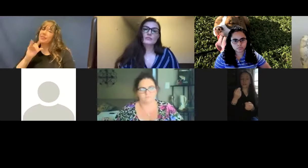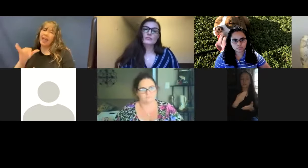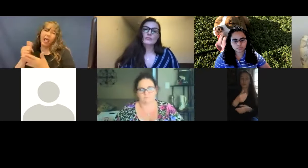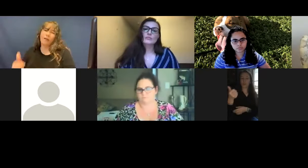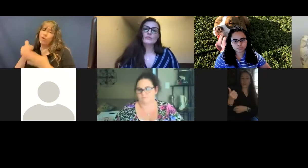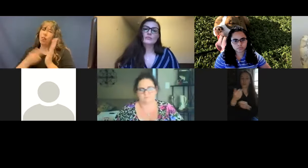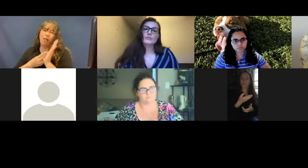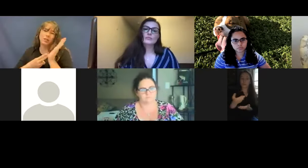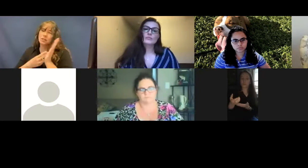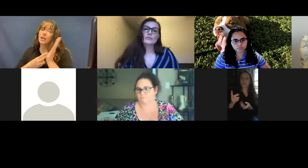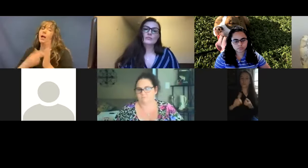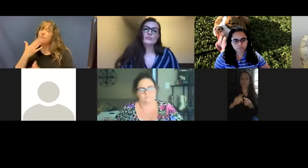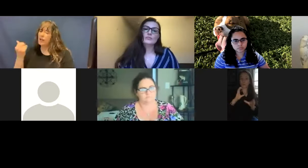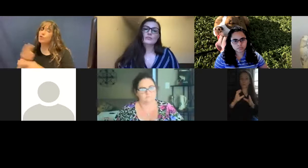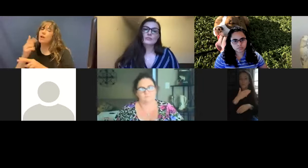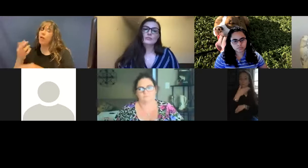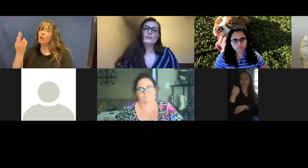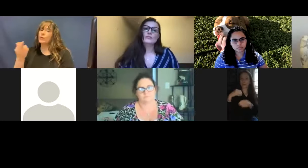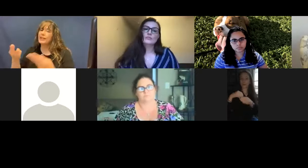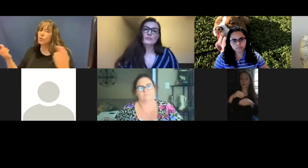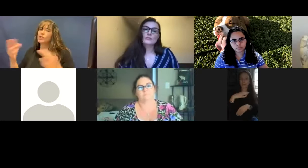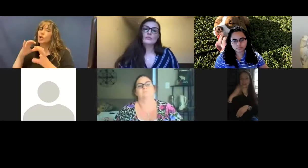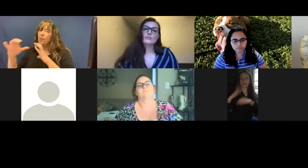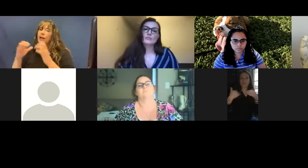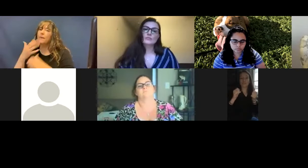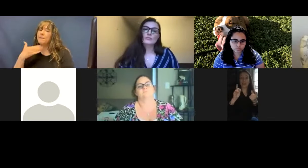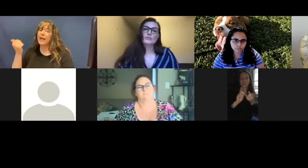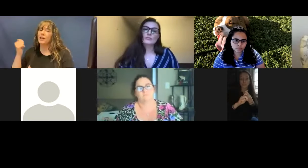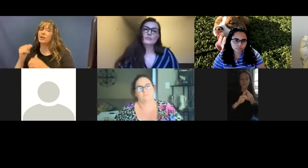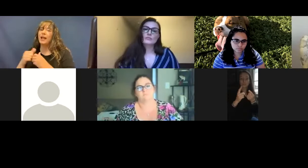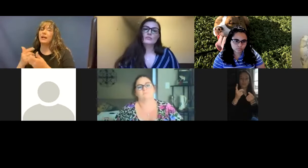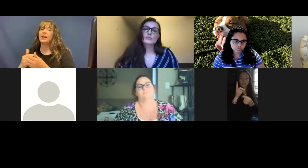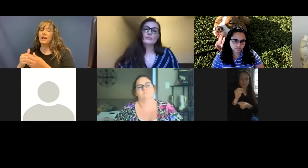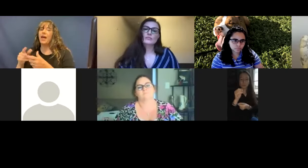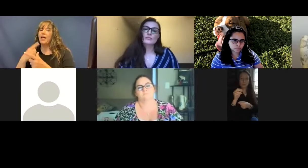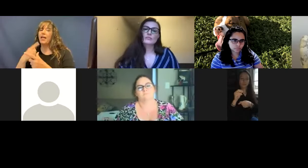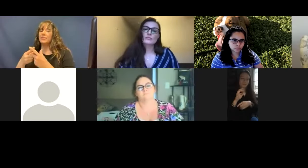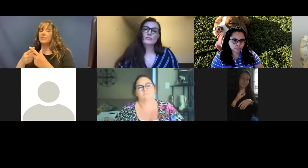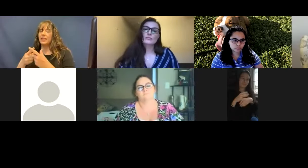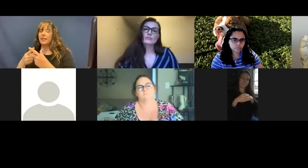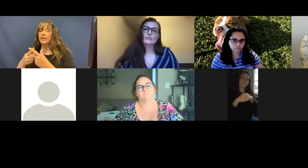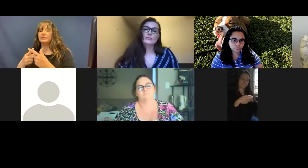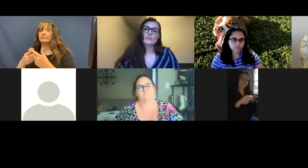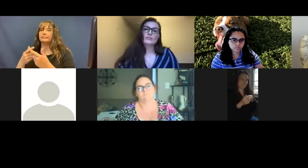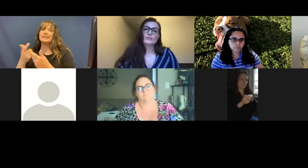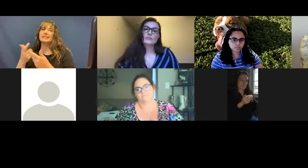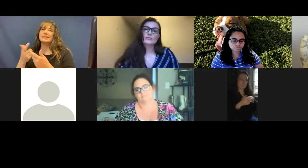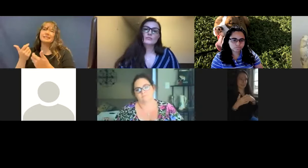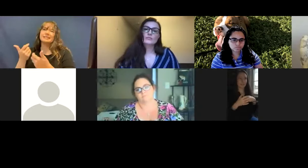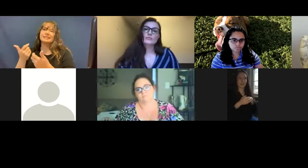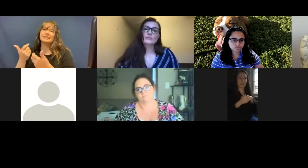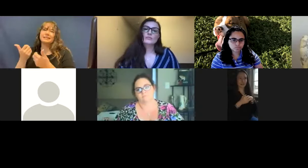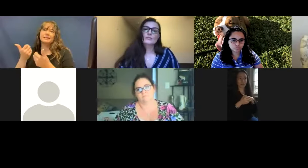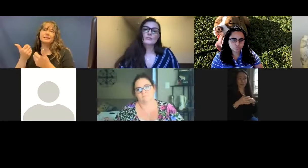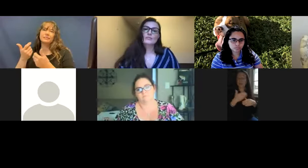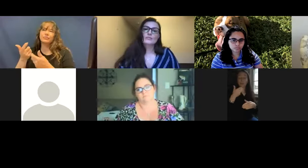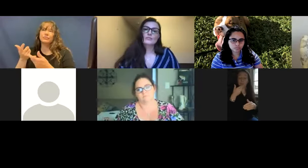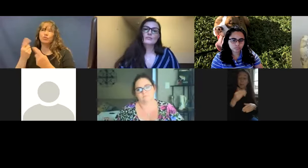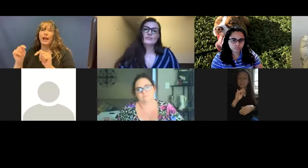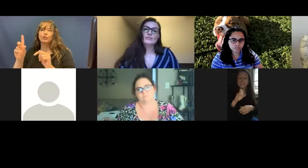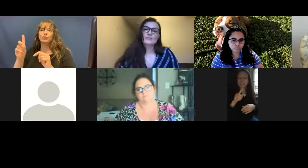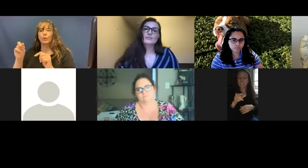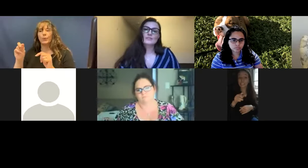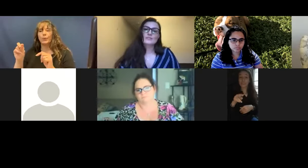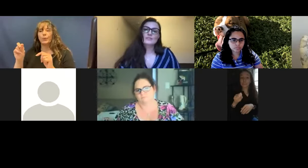to use other resources to communicate better in a clinic than try to do from best intentions,